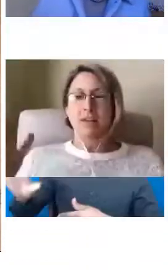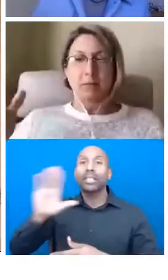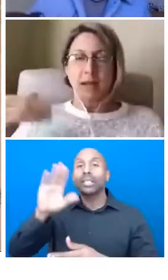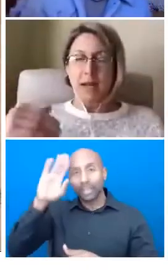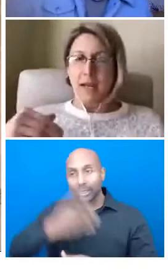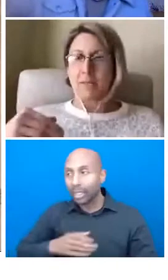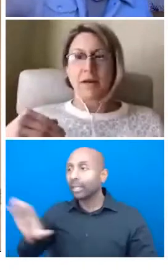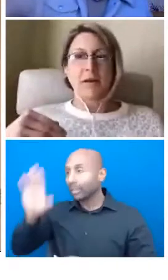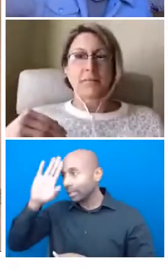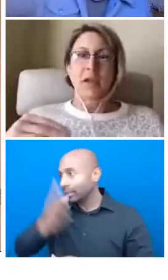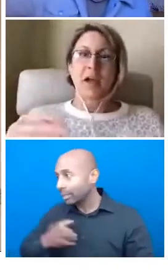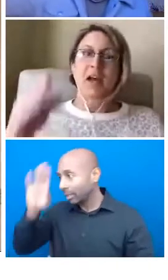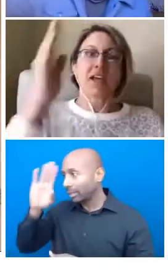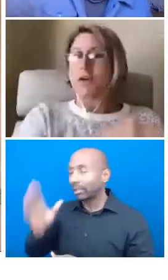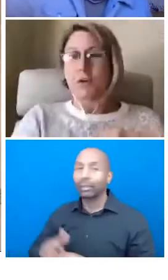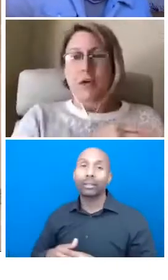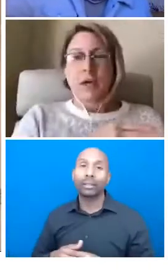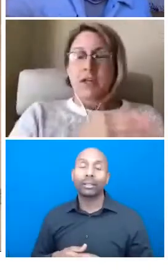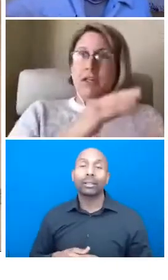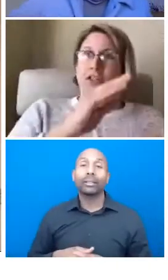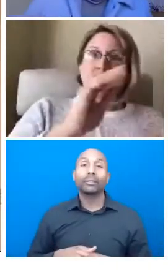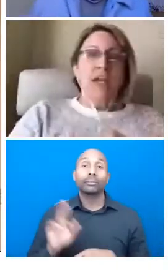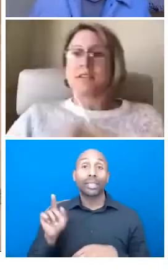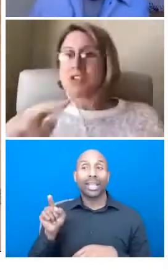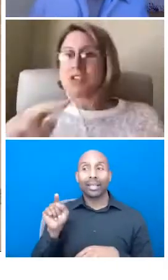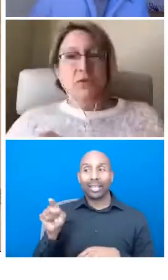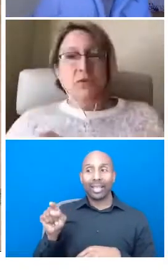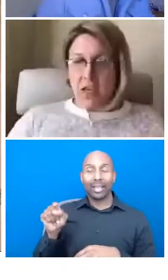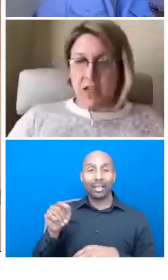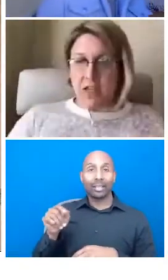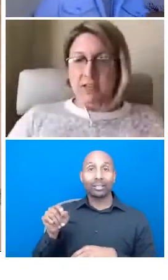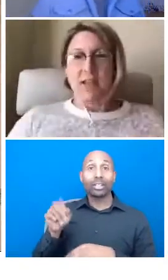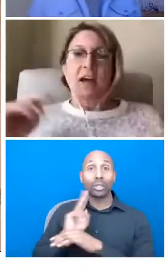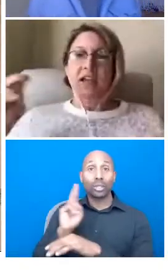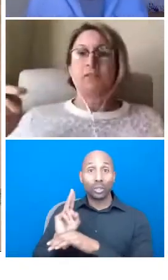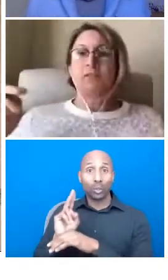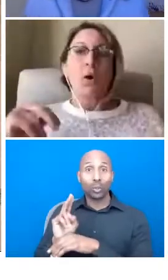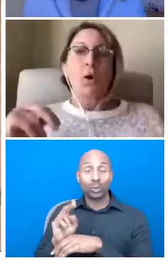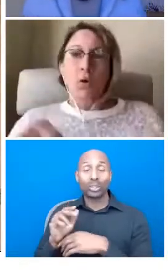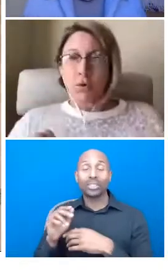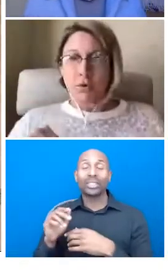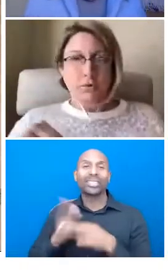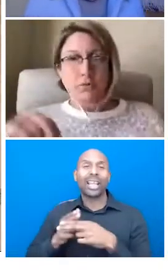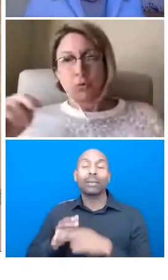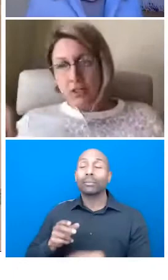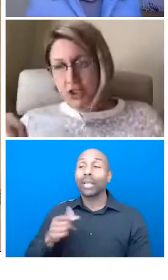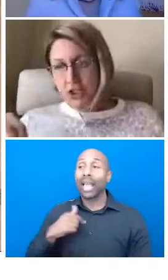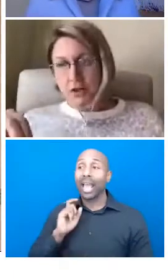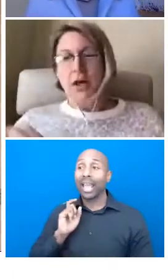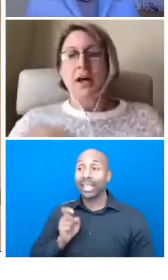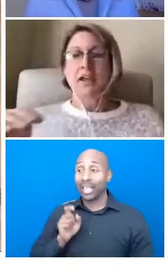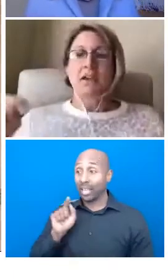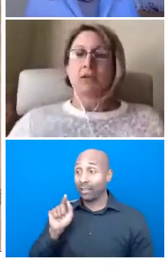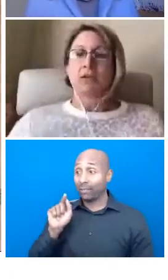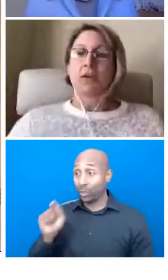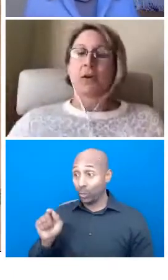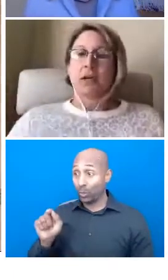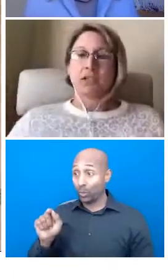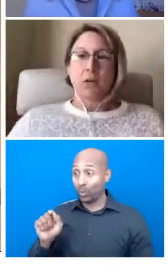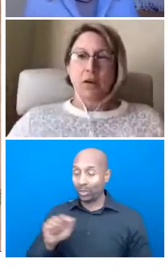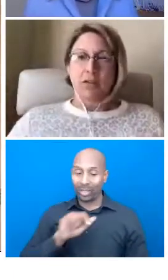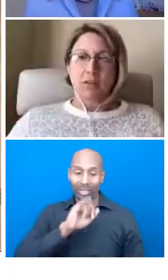"I give you old Richard, etc."